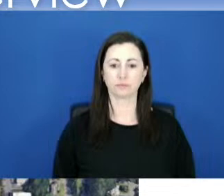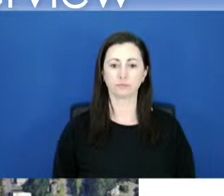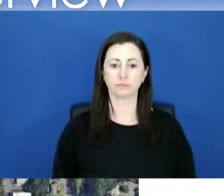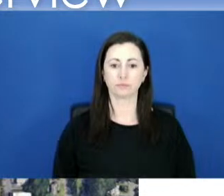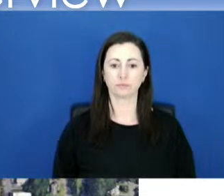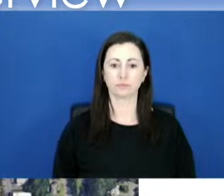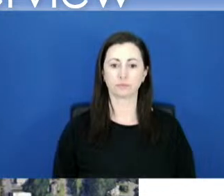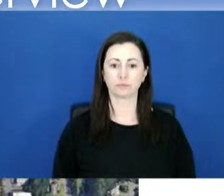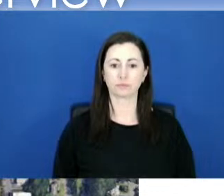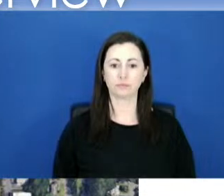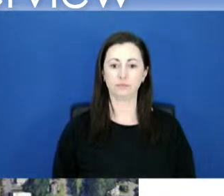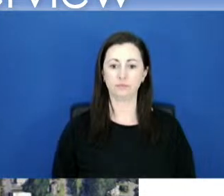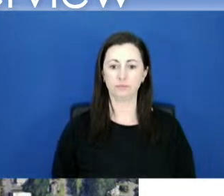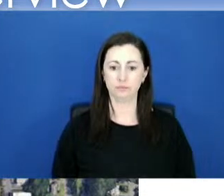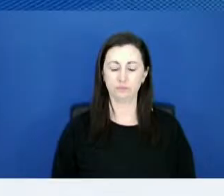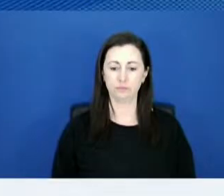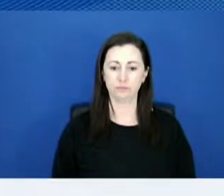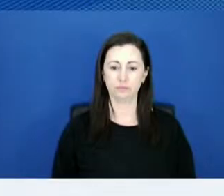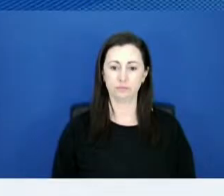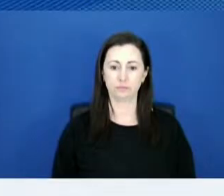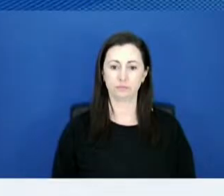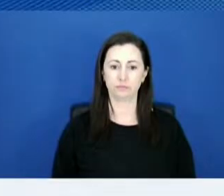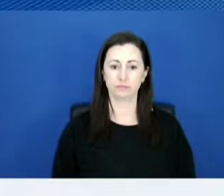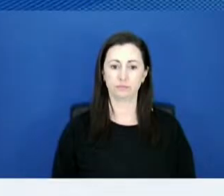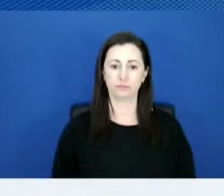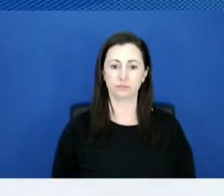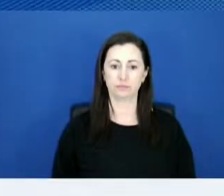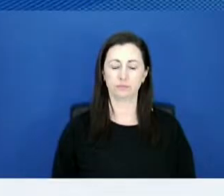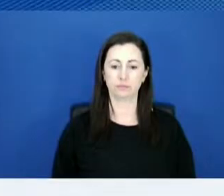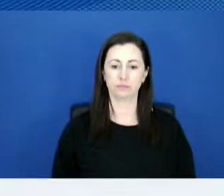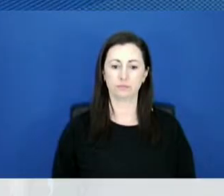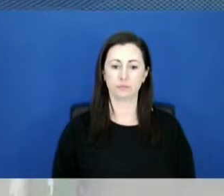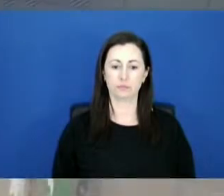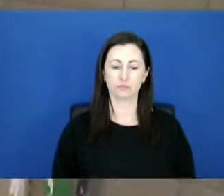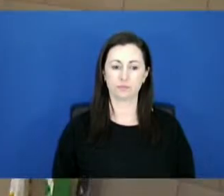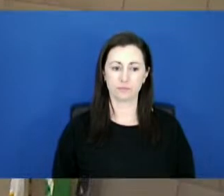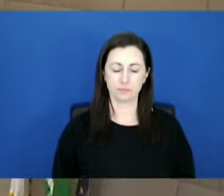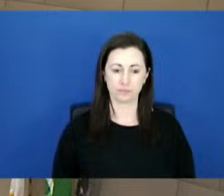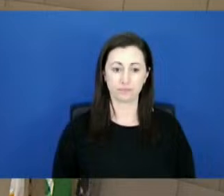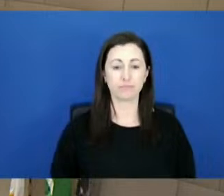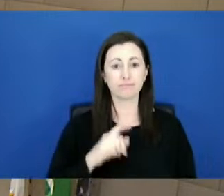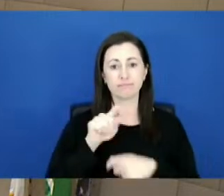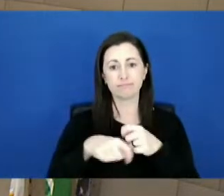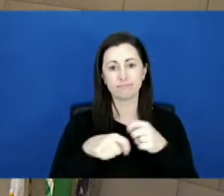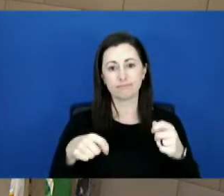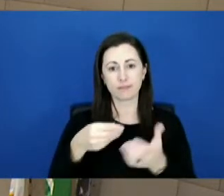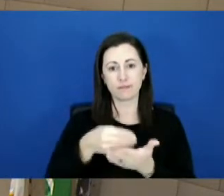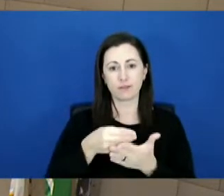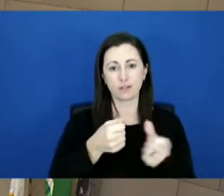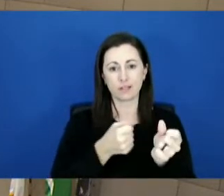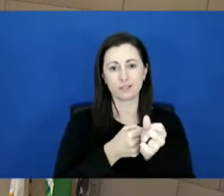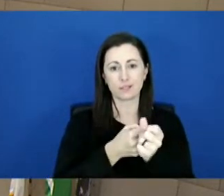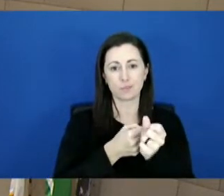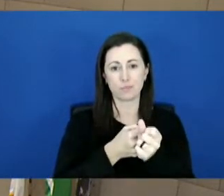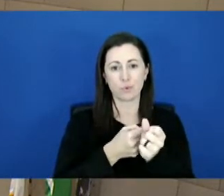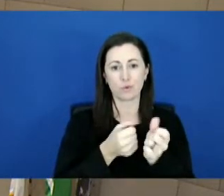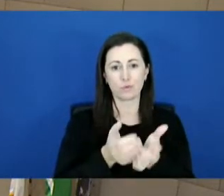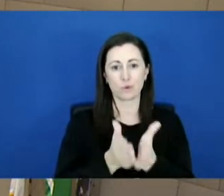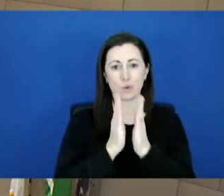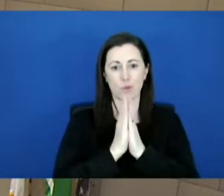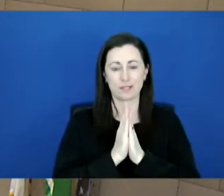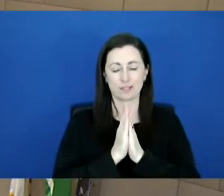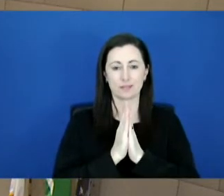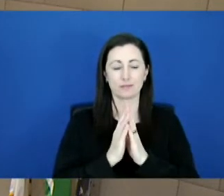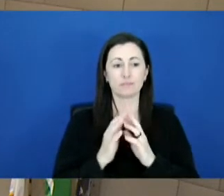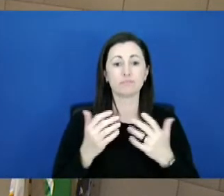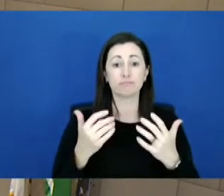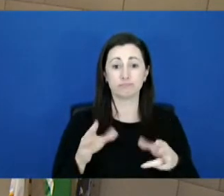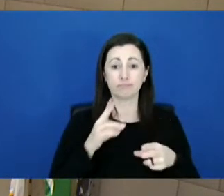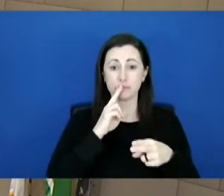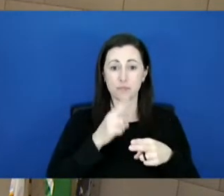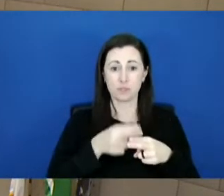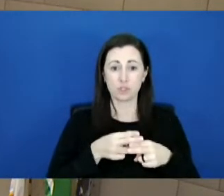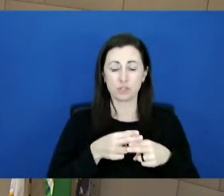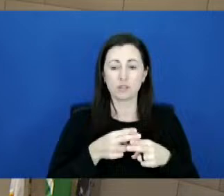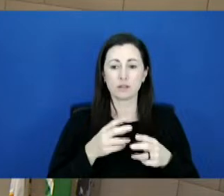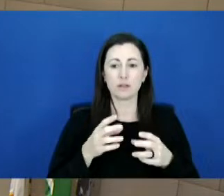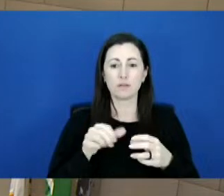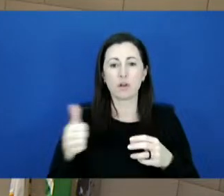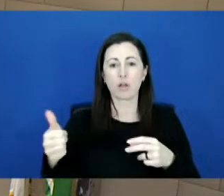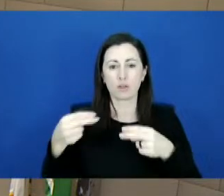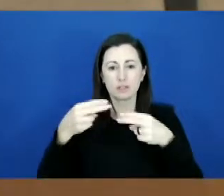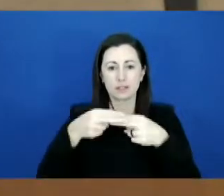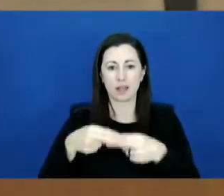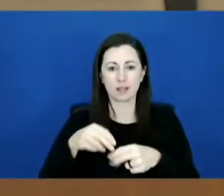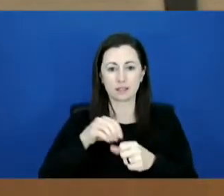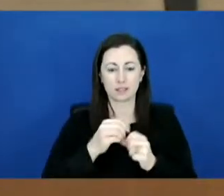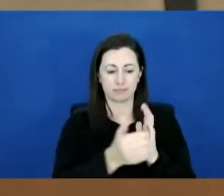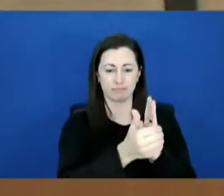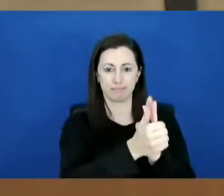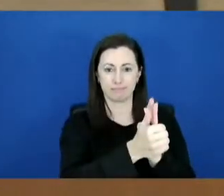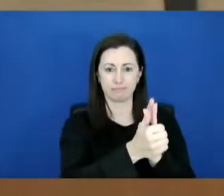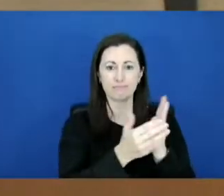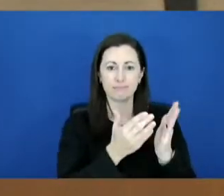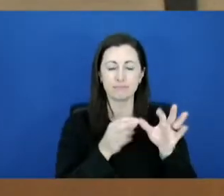LOCATIONS CLOSE TO THE PROPERTY.